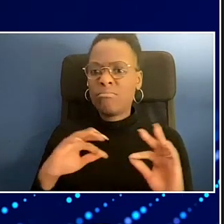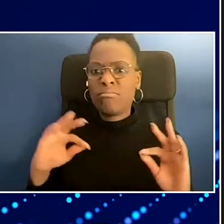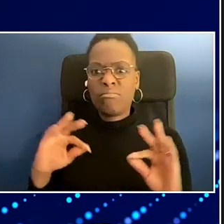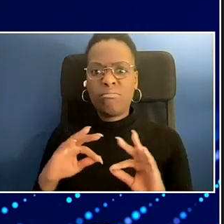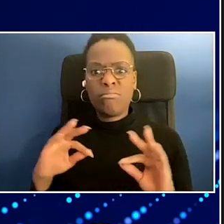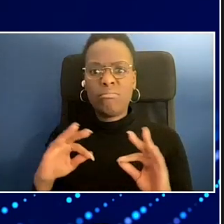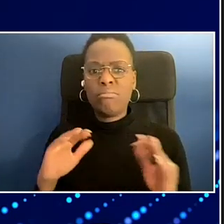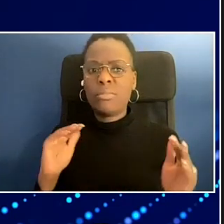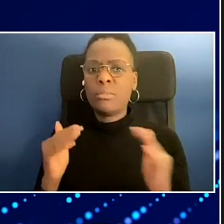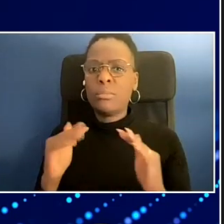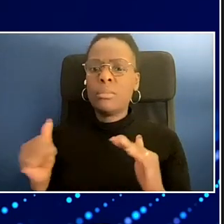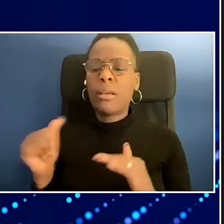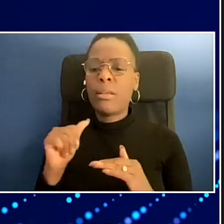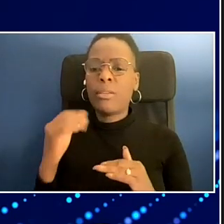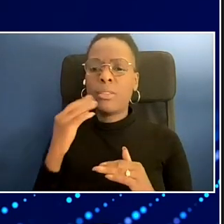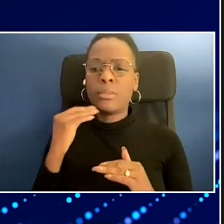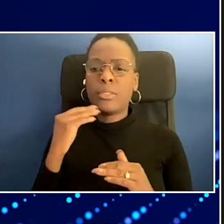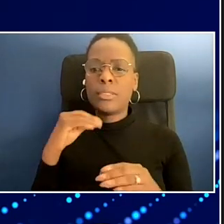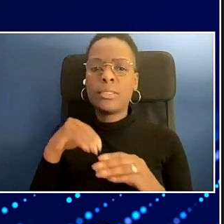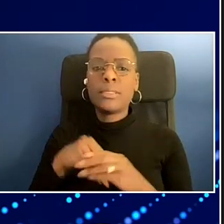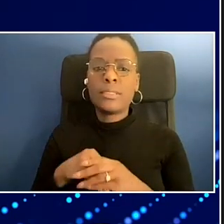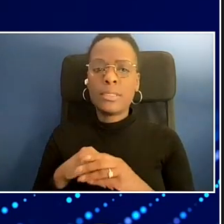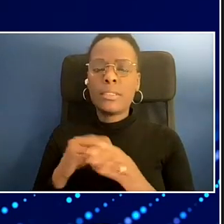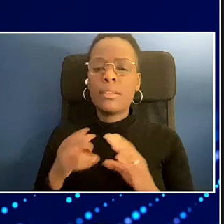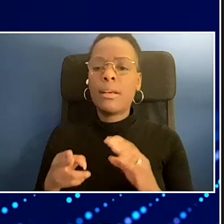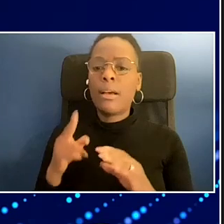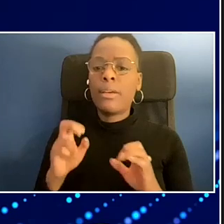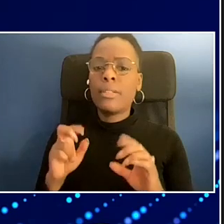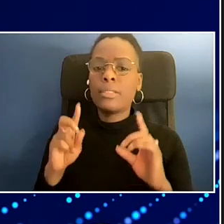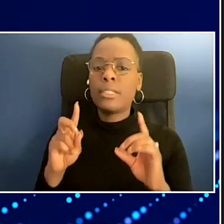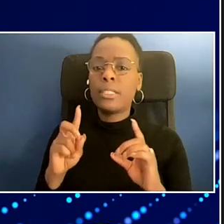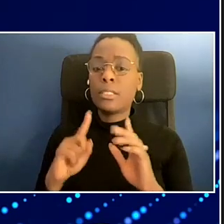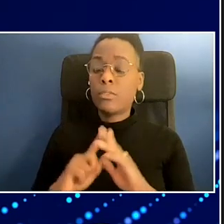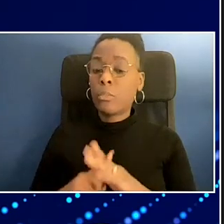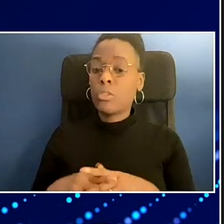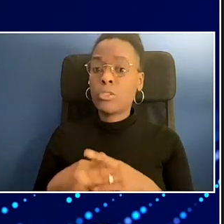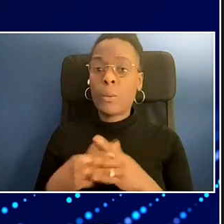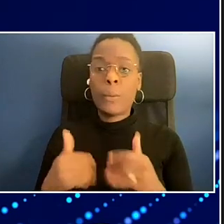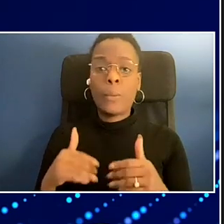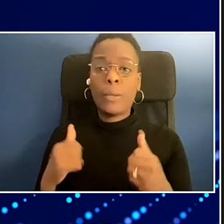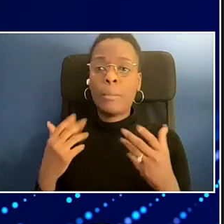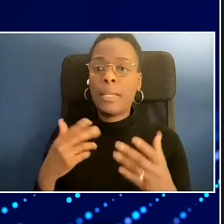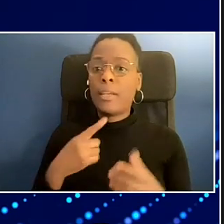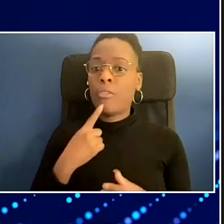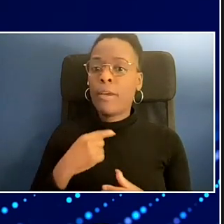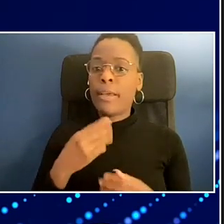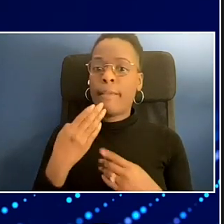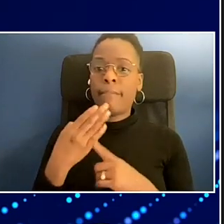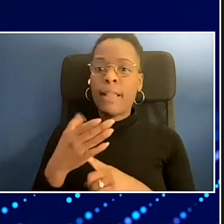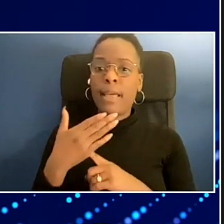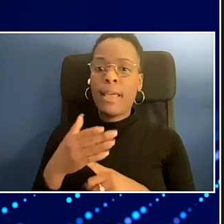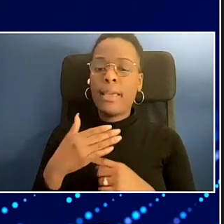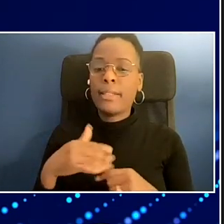education. From the start, there were many red flags. Herzing misled me at first about which